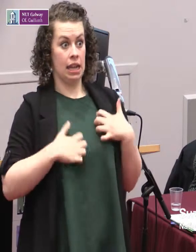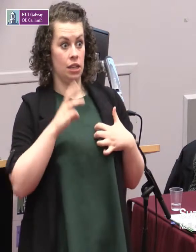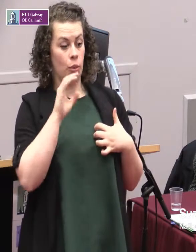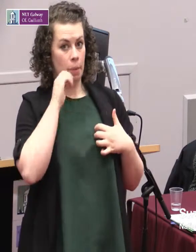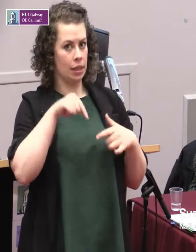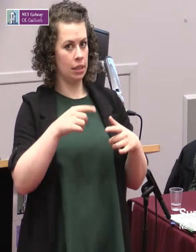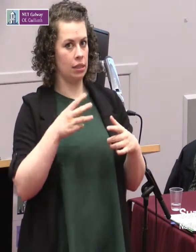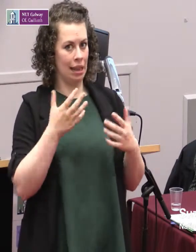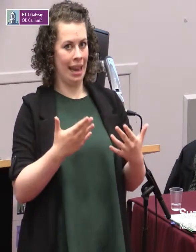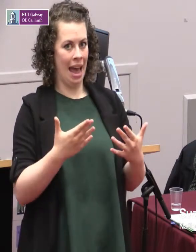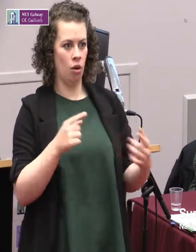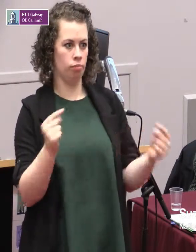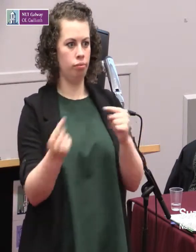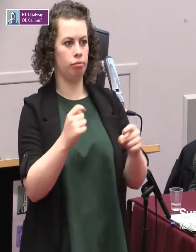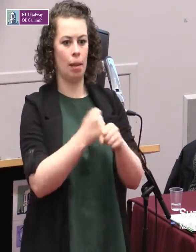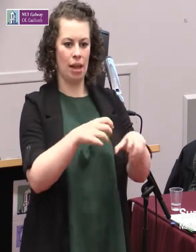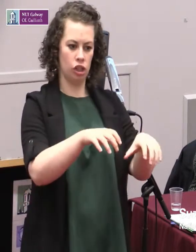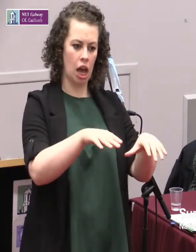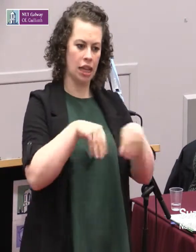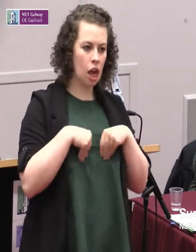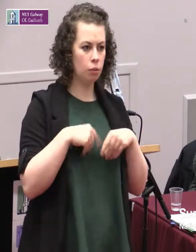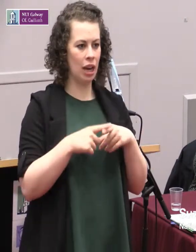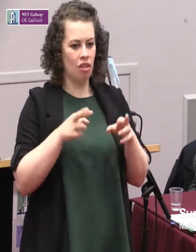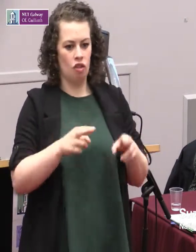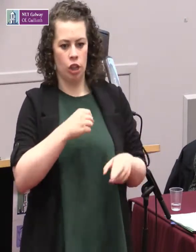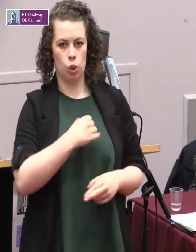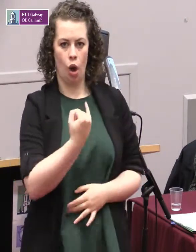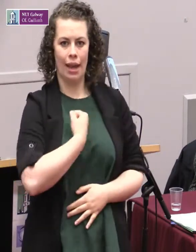fought around adoption and the right to identity.